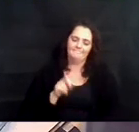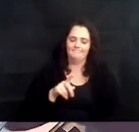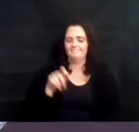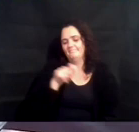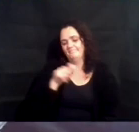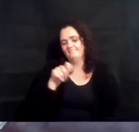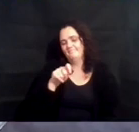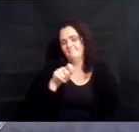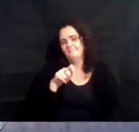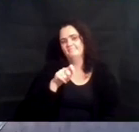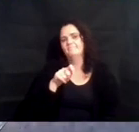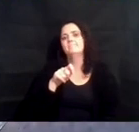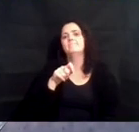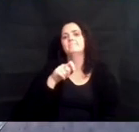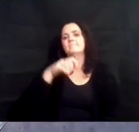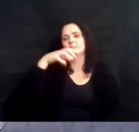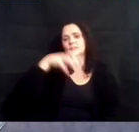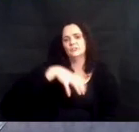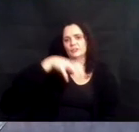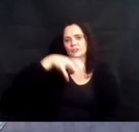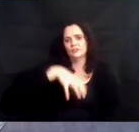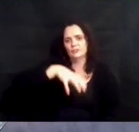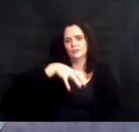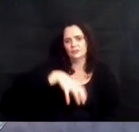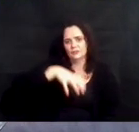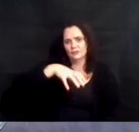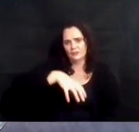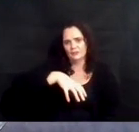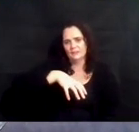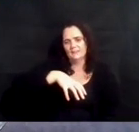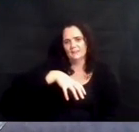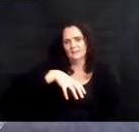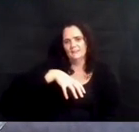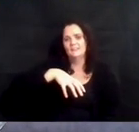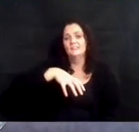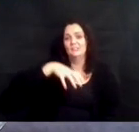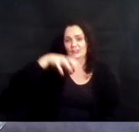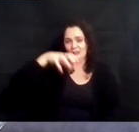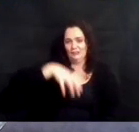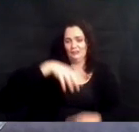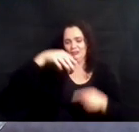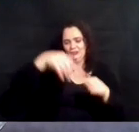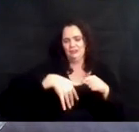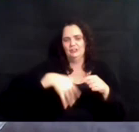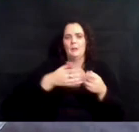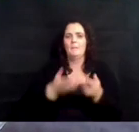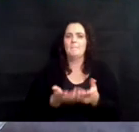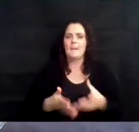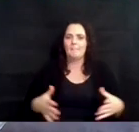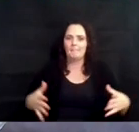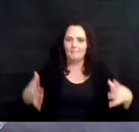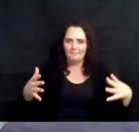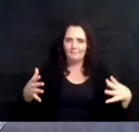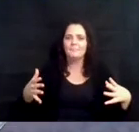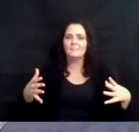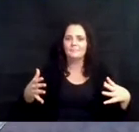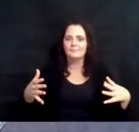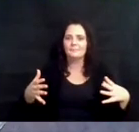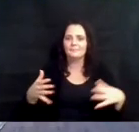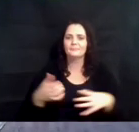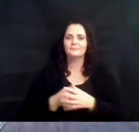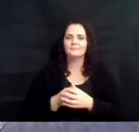so now I'm extending my water down, even further into the tub.